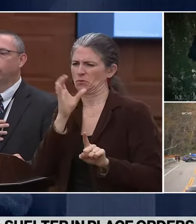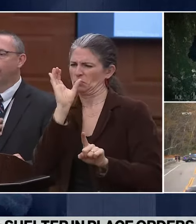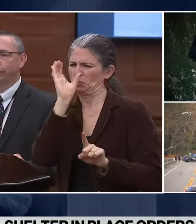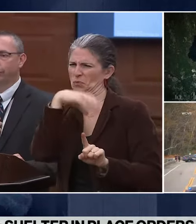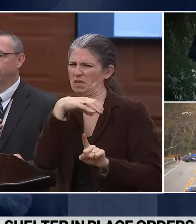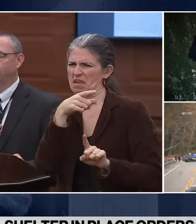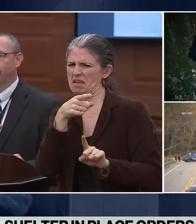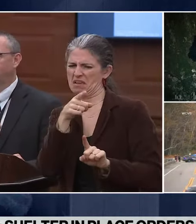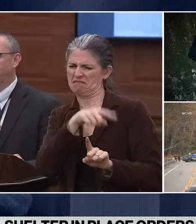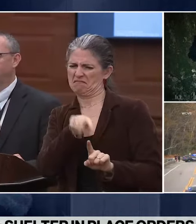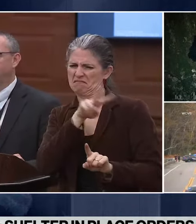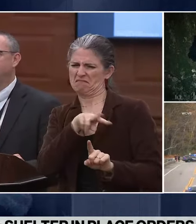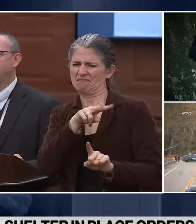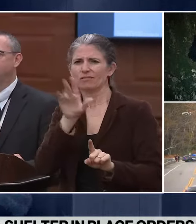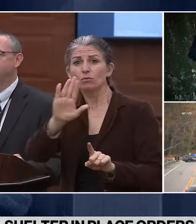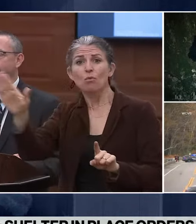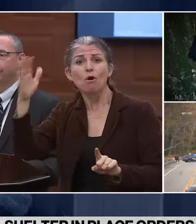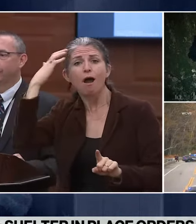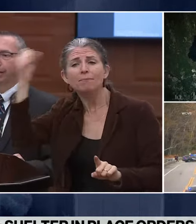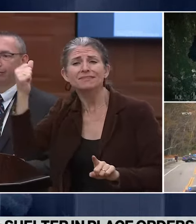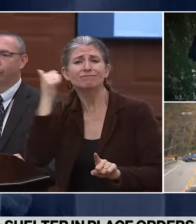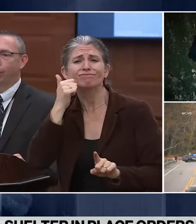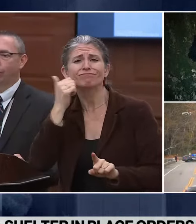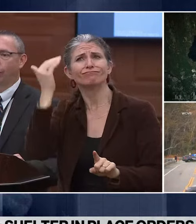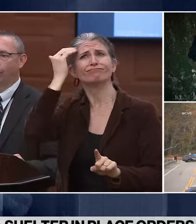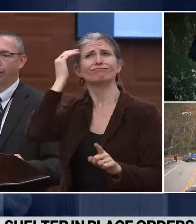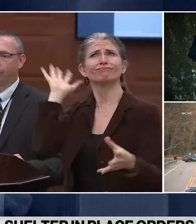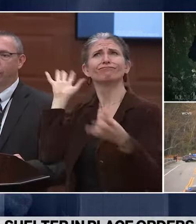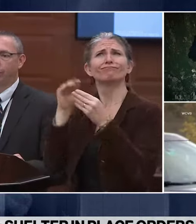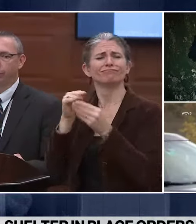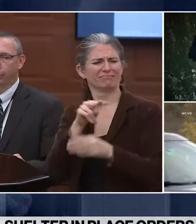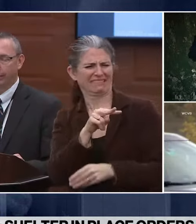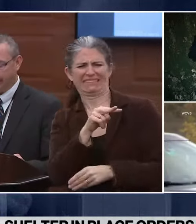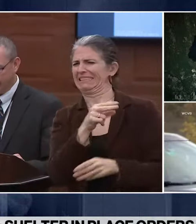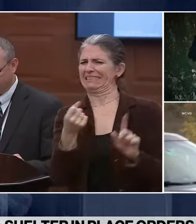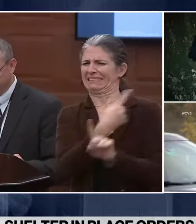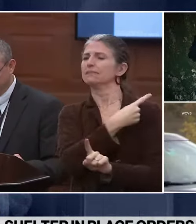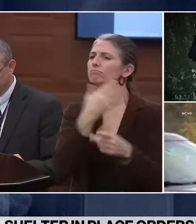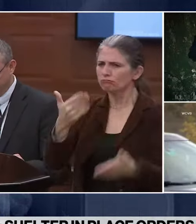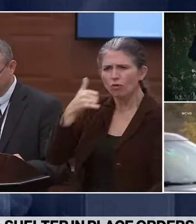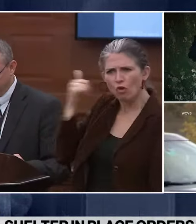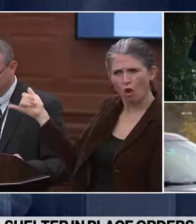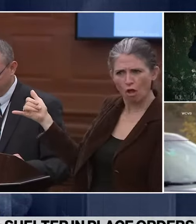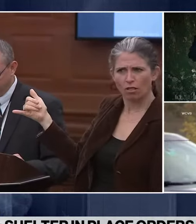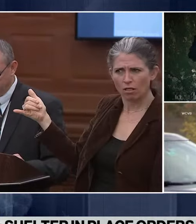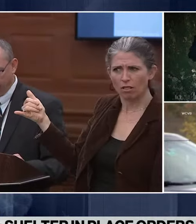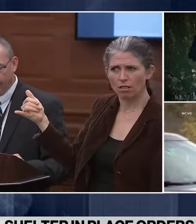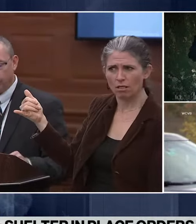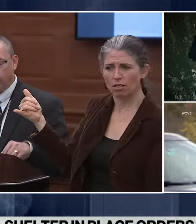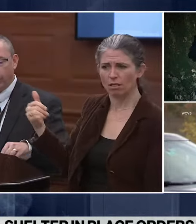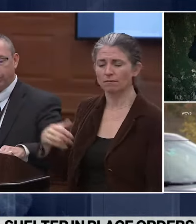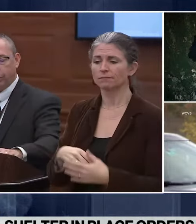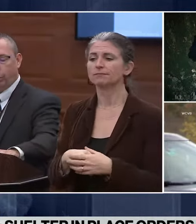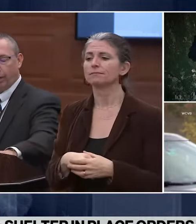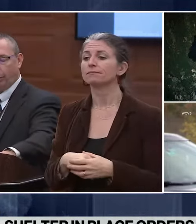SAY THAT DOESN'T SEEM, THEN SURE CALL. BUT YOU COULD HAVE TWO UNIFORMED OFFICERS OR OFFICERS WITH CLEARLY DISPLAYED